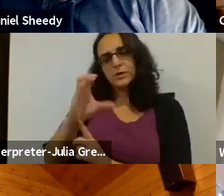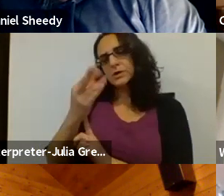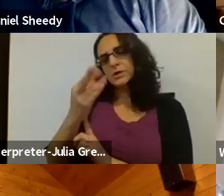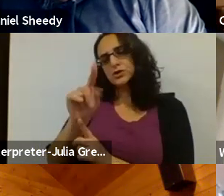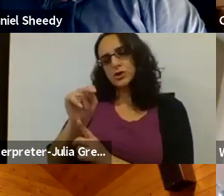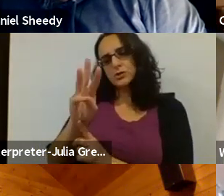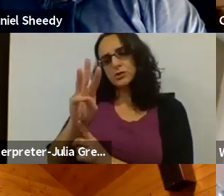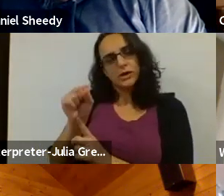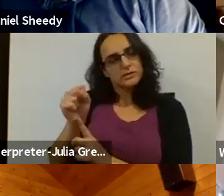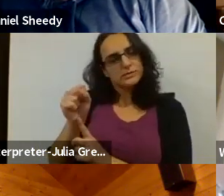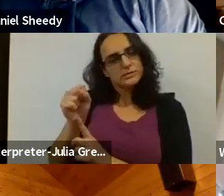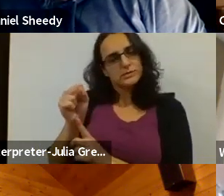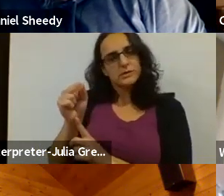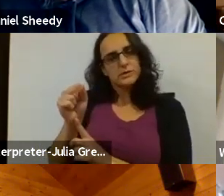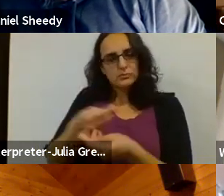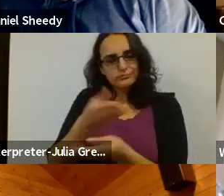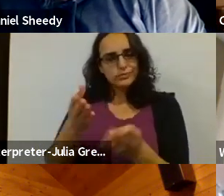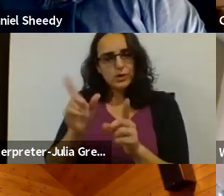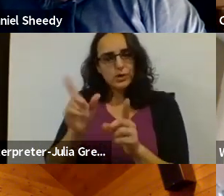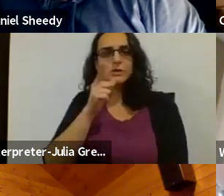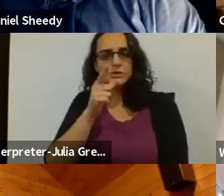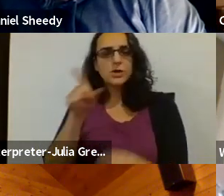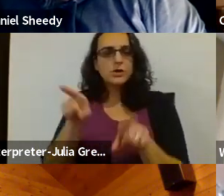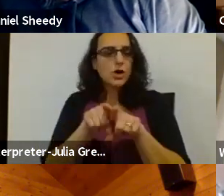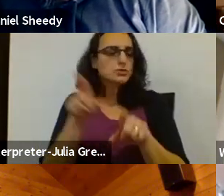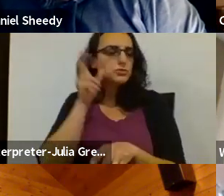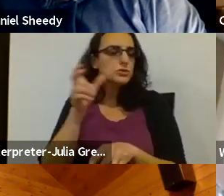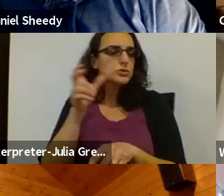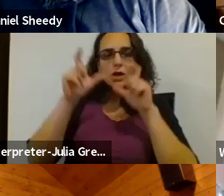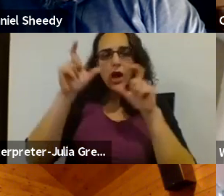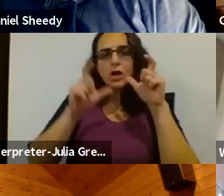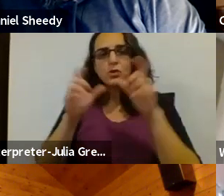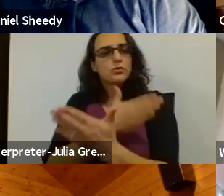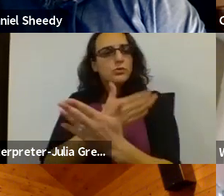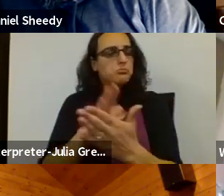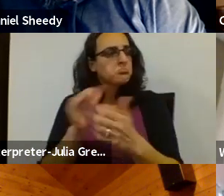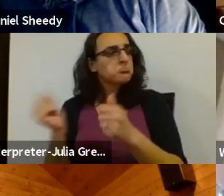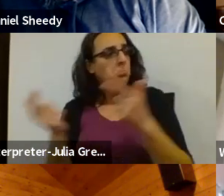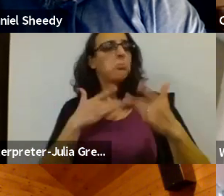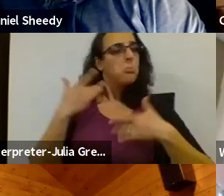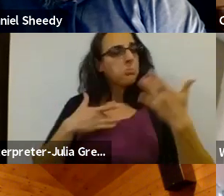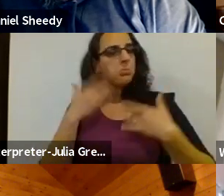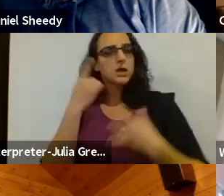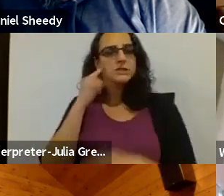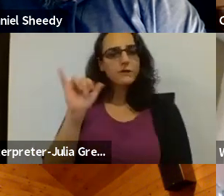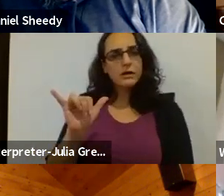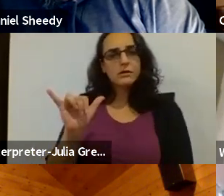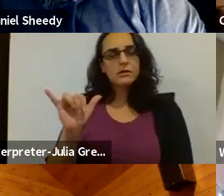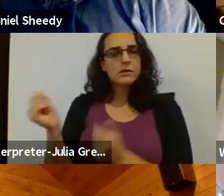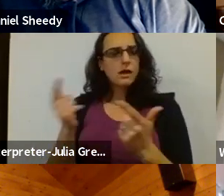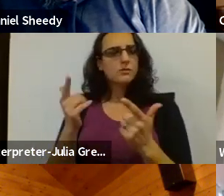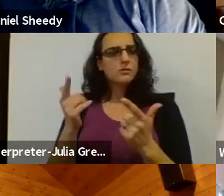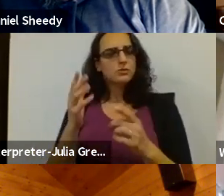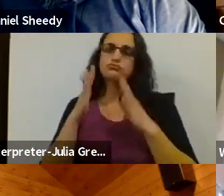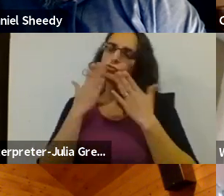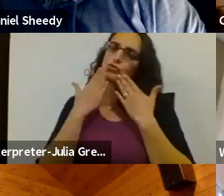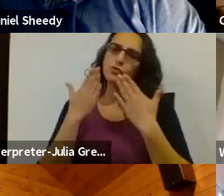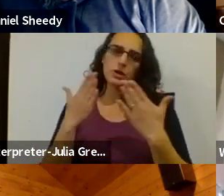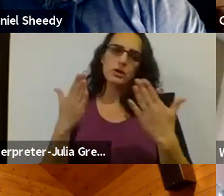Zoe Duran: And it was distributed during lunch and they also got to listen to Halloween music. So I was pretty excited for that. And everyone was very grateful for what the PTC did for them.